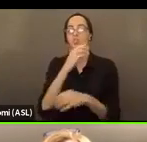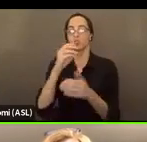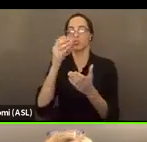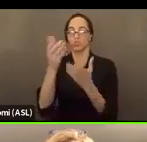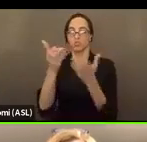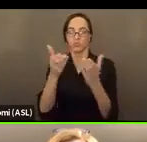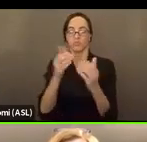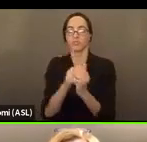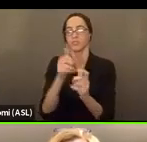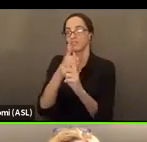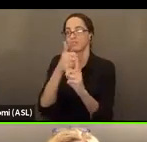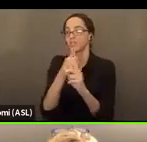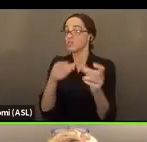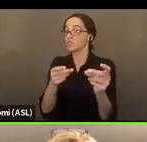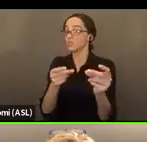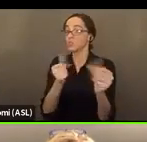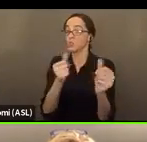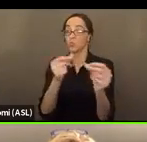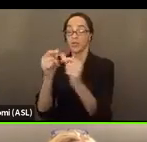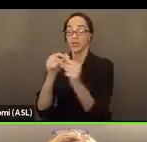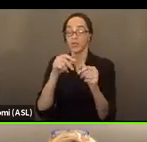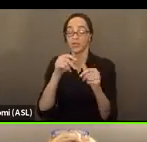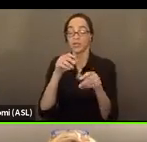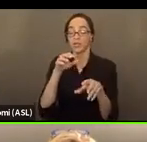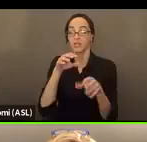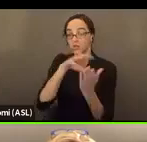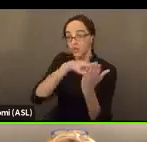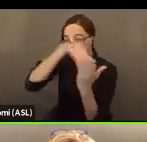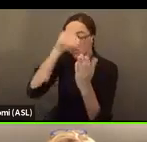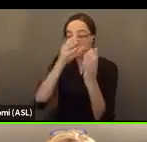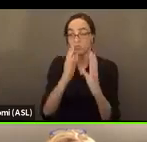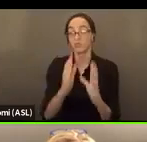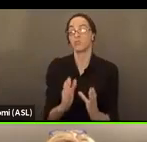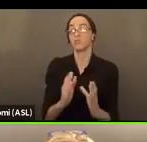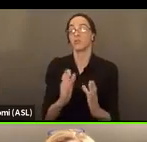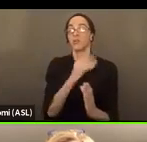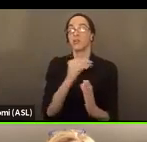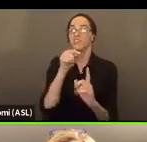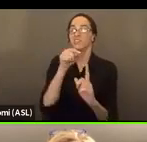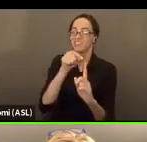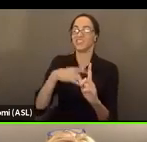who likes to get things done so he's a man after my own heart and i've really loved working with